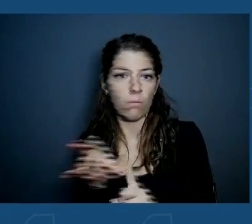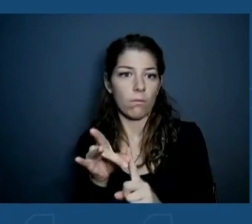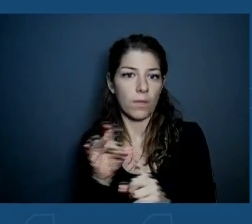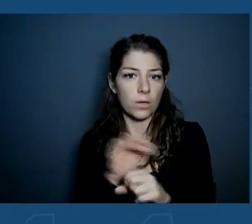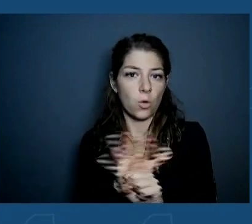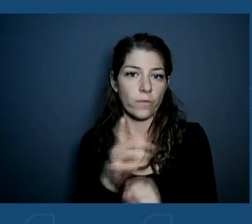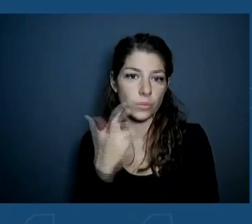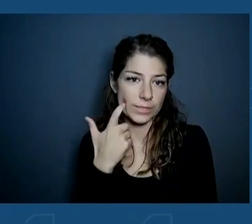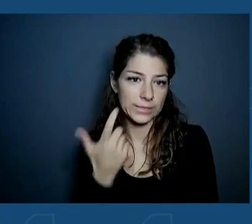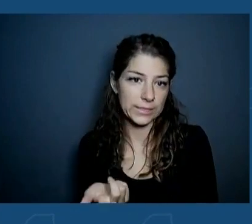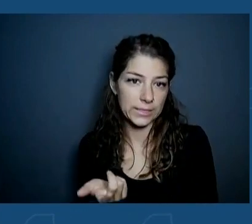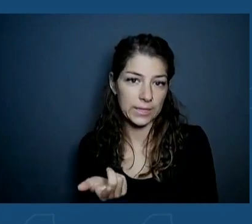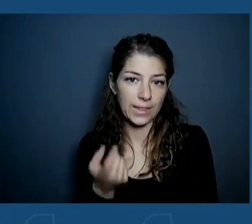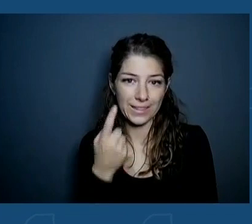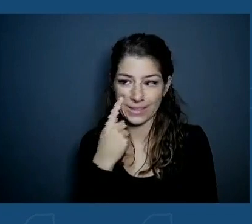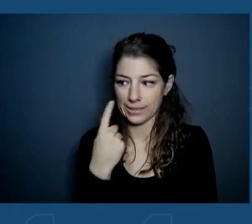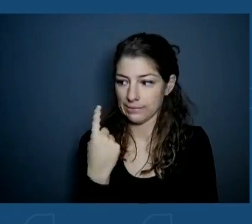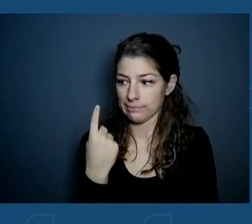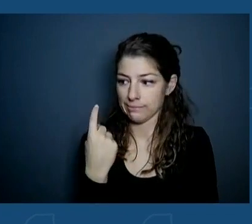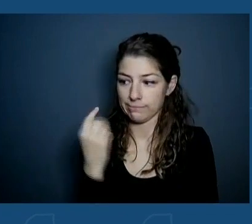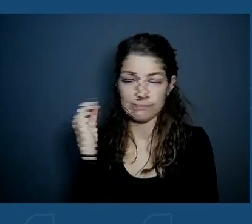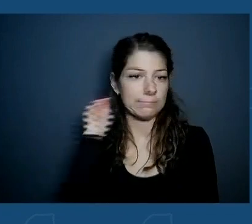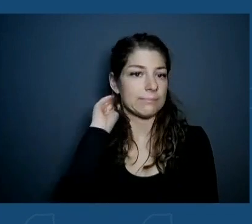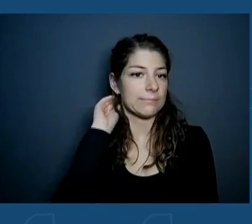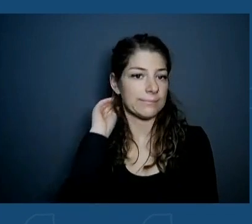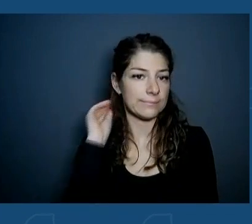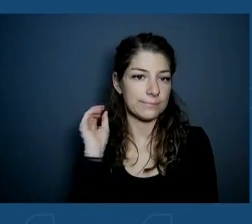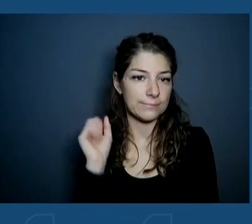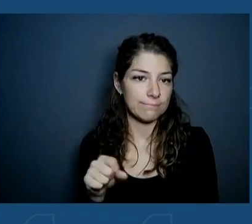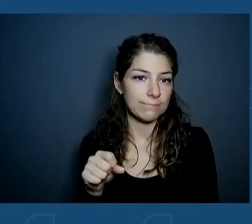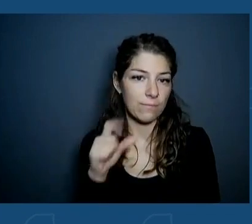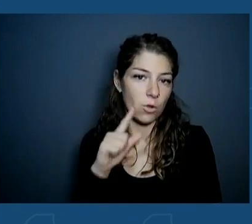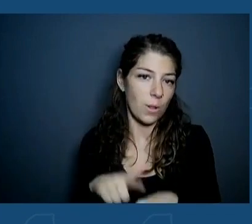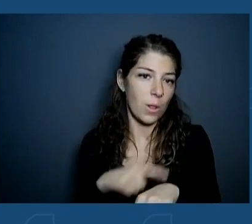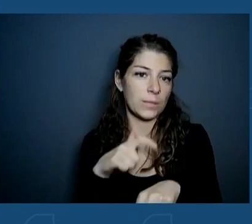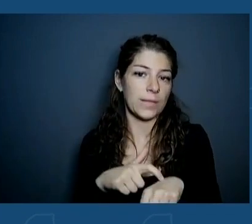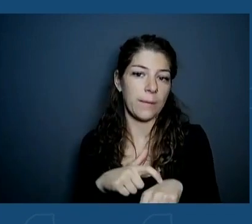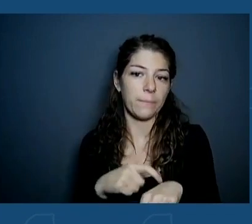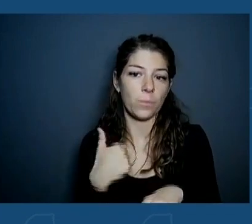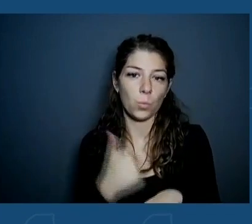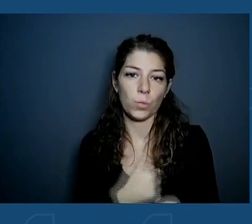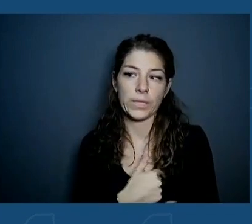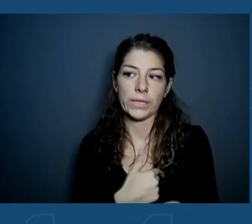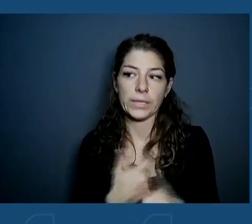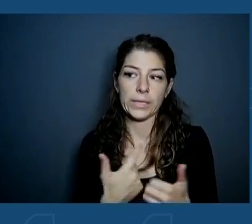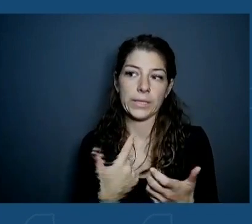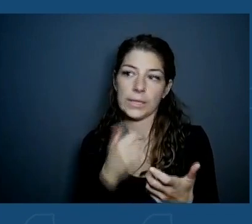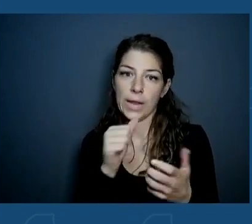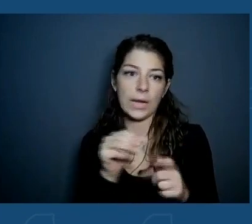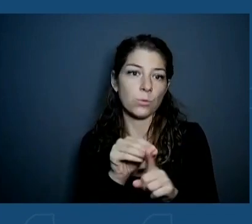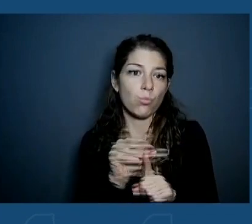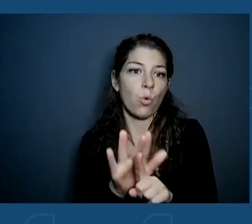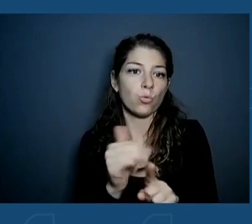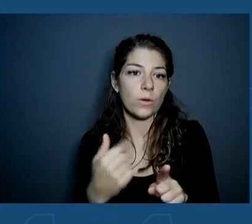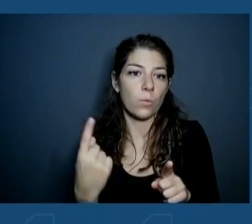EFFICACY OF VACCINES, NEW YORKERS WHO UNDERSTAND THIS IS A WAY TO PROTECT THEMSELVES, I BELIEVE THEY ARE PAYING ATTENTION NOW. EVERYBODY NOW KNOWS SOMEBODY